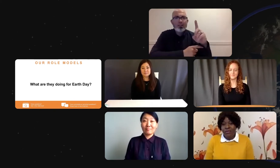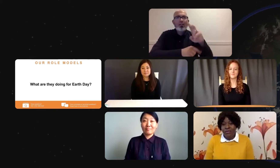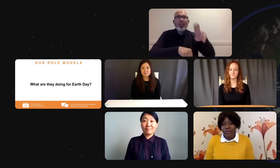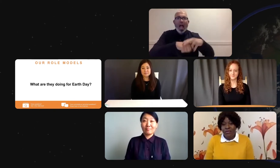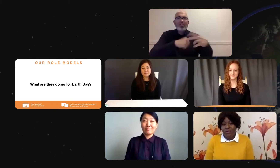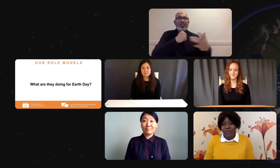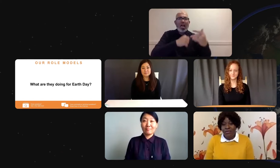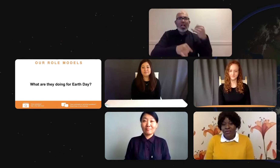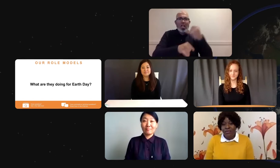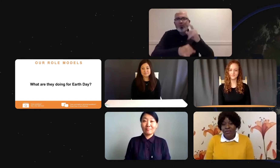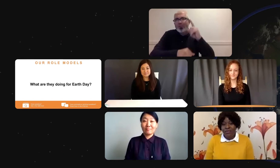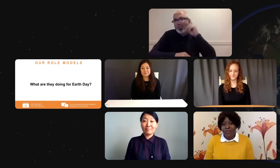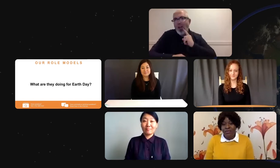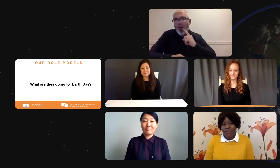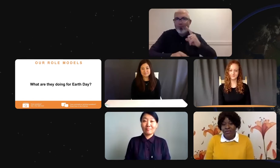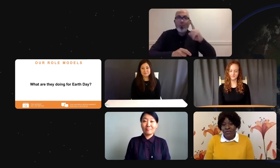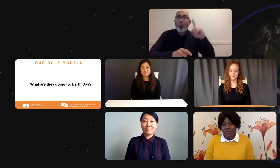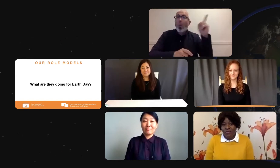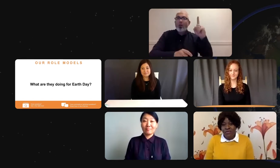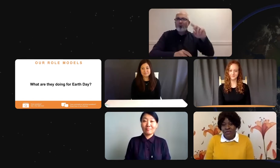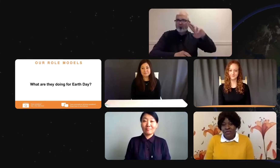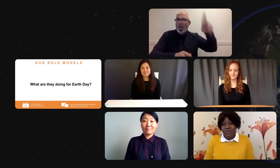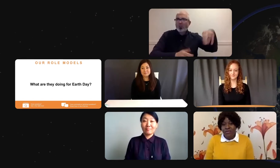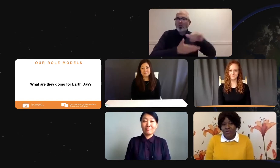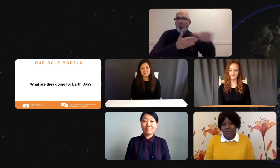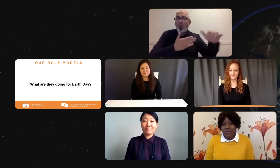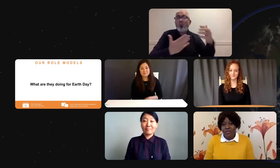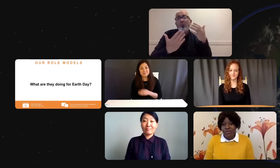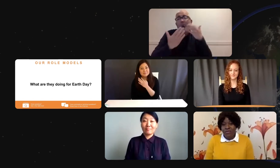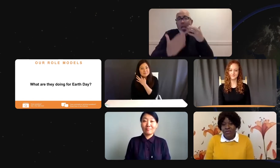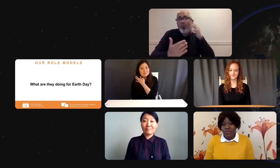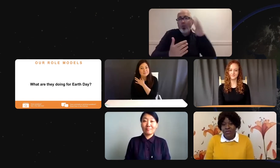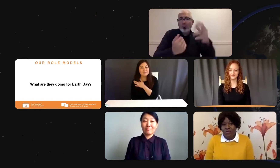National Technical Institute for the Deaf, out of Rochester, New York.